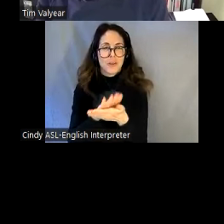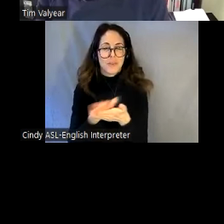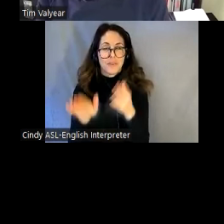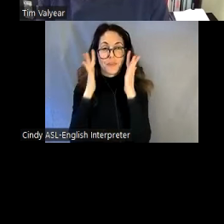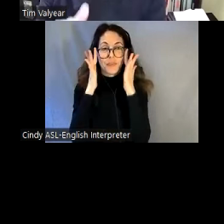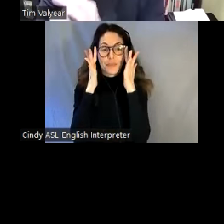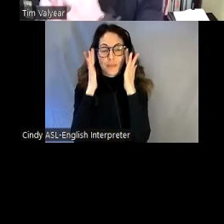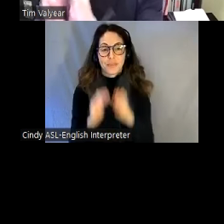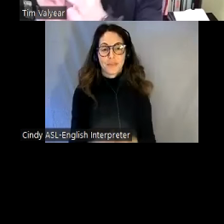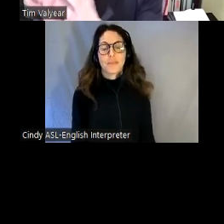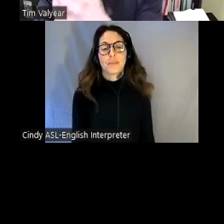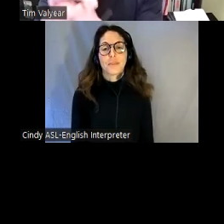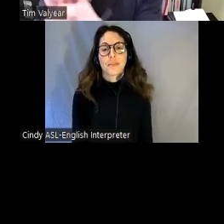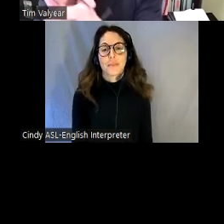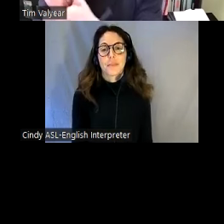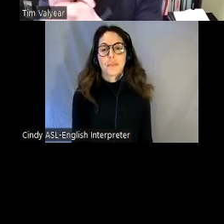have immune compromised. Hand hygiene is the most